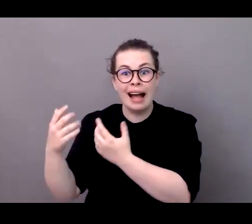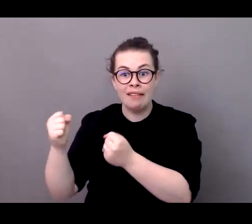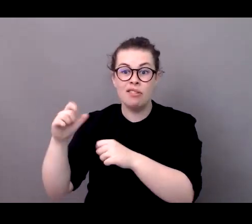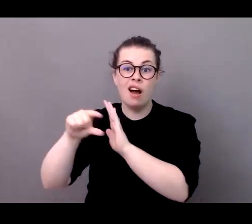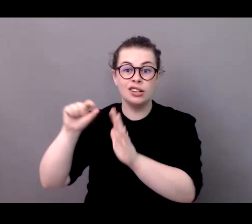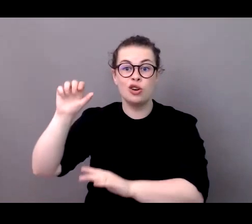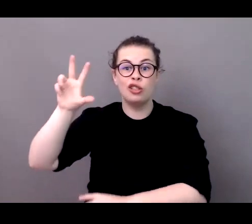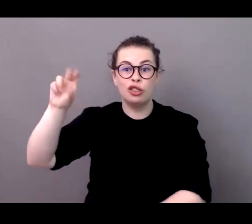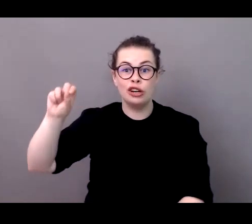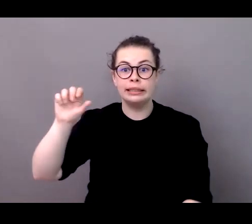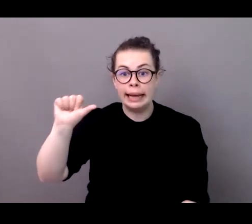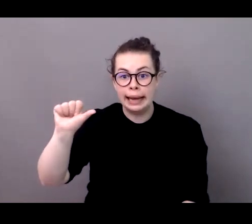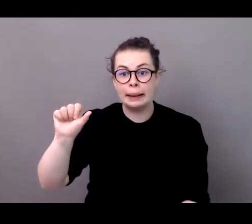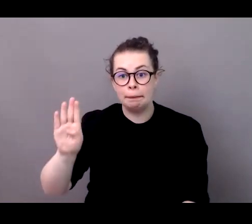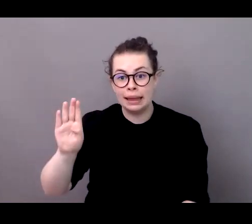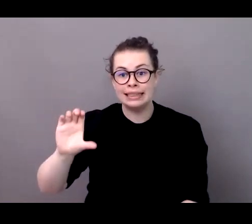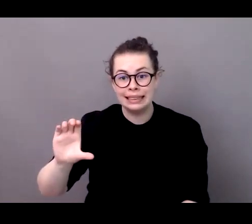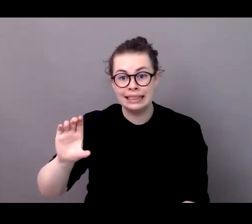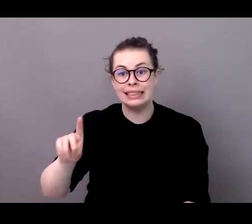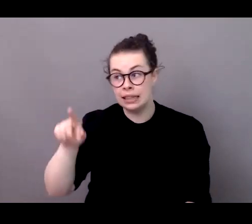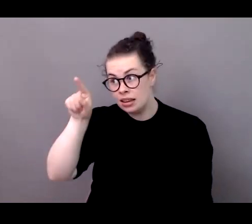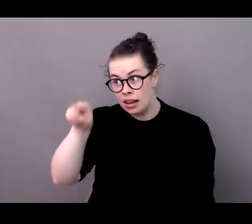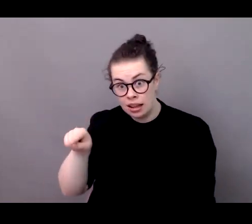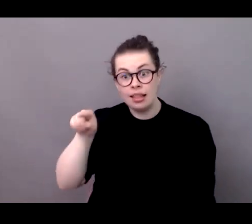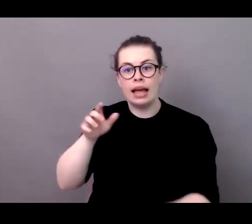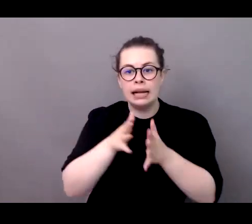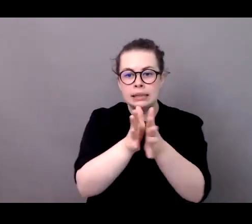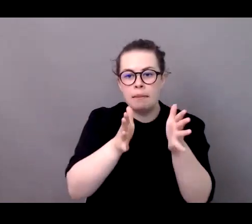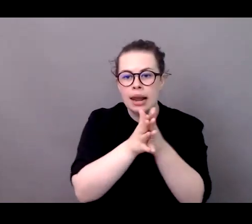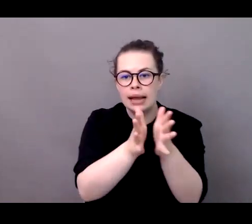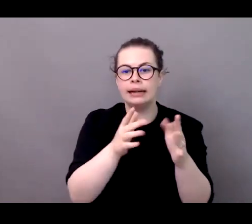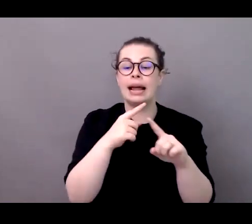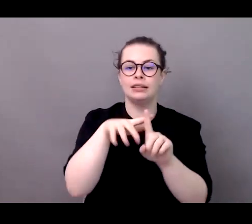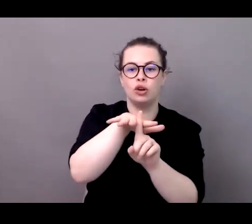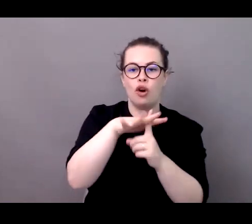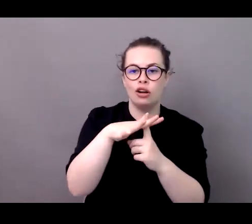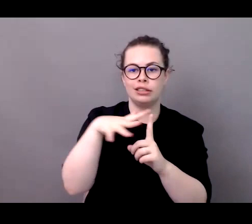and you provide context and you explain, especially if things are open to interpretation,